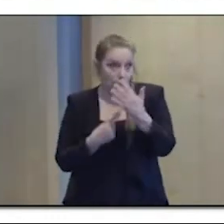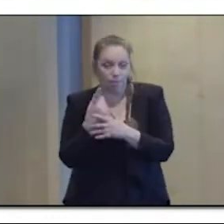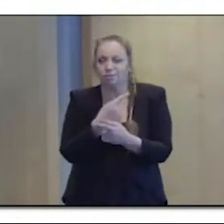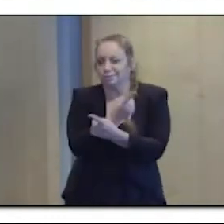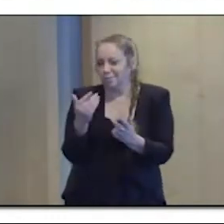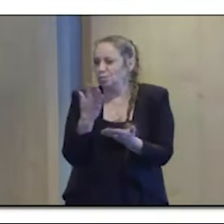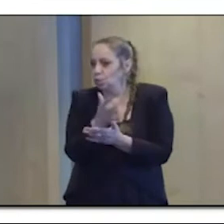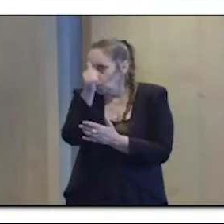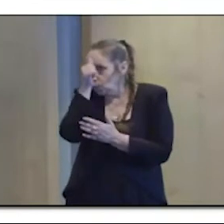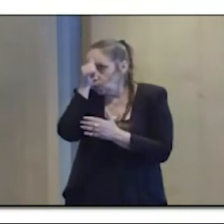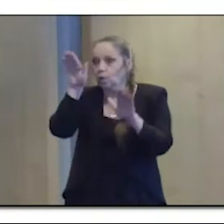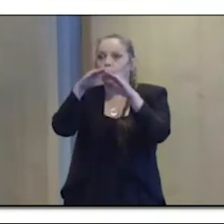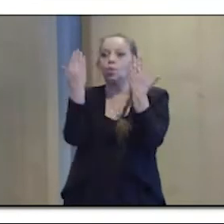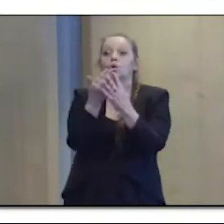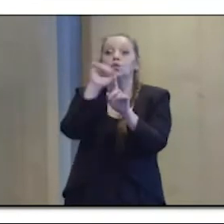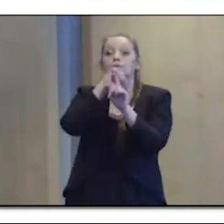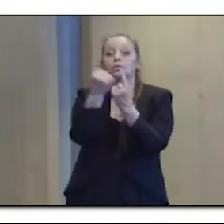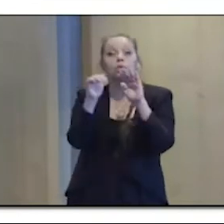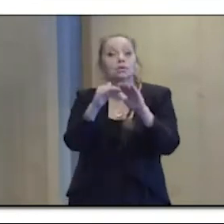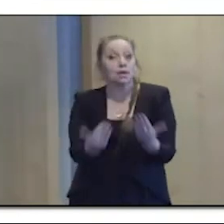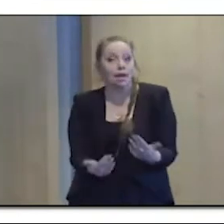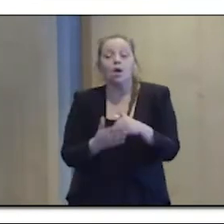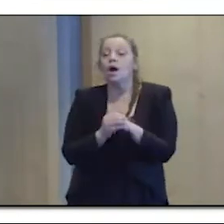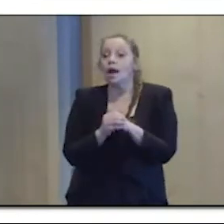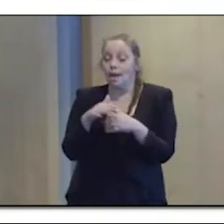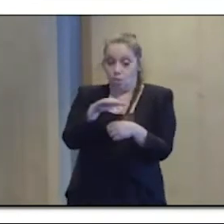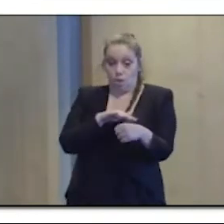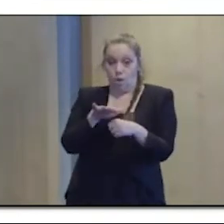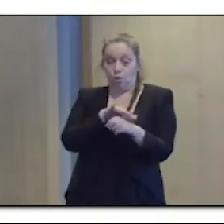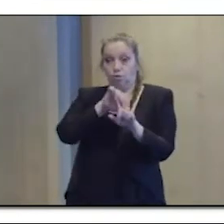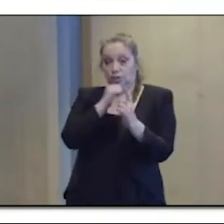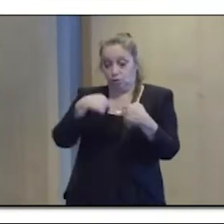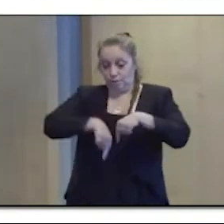the global situation as it is now, and the local situation here in Australia.